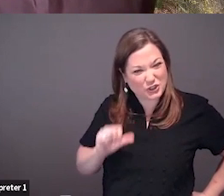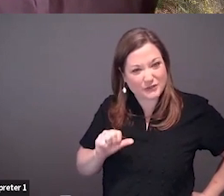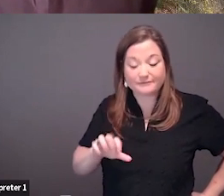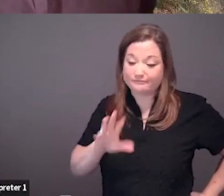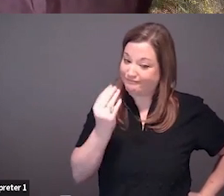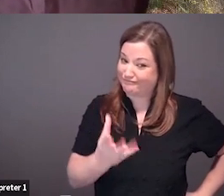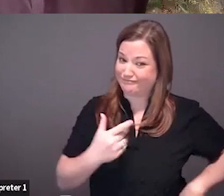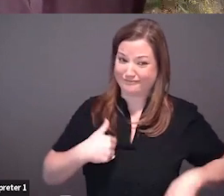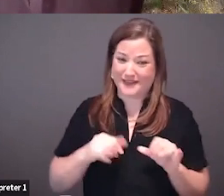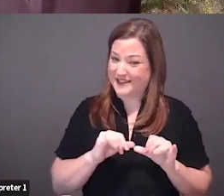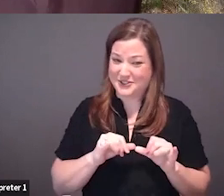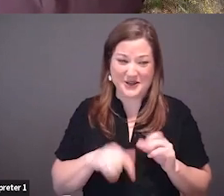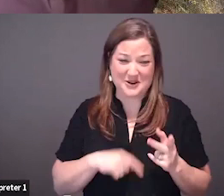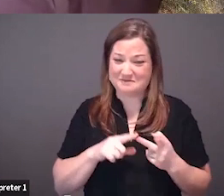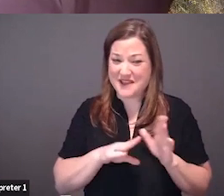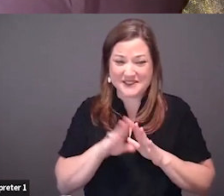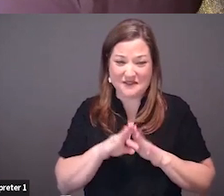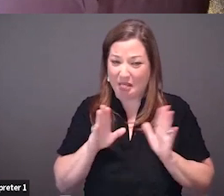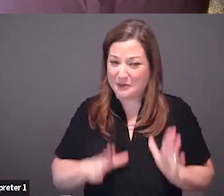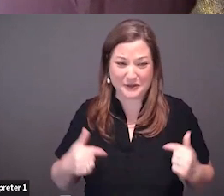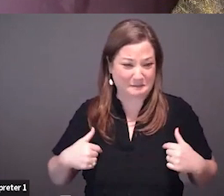not a developer. I couldn't code my way out of anything at all.